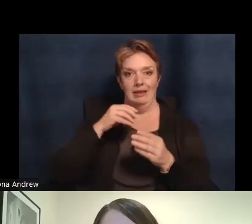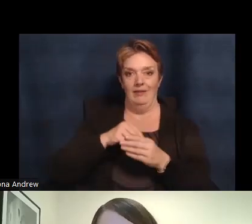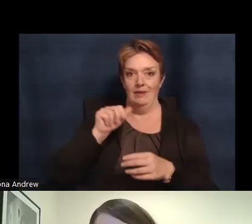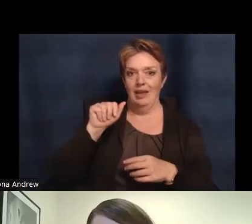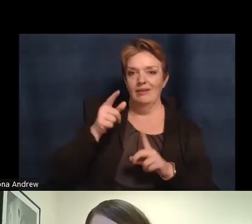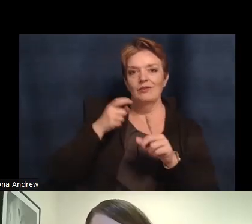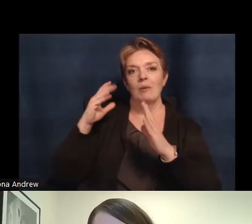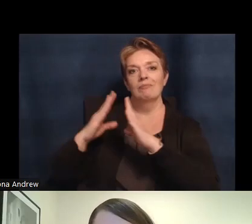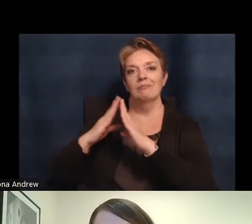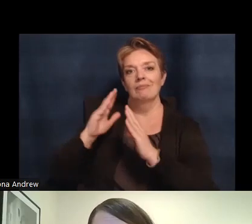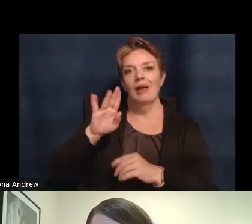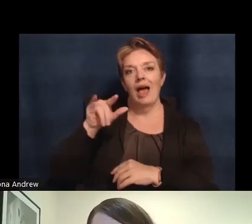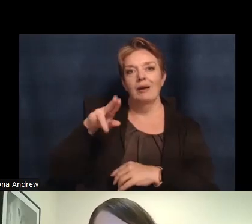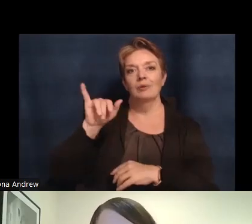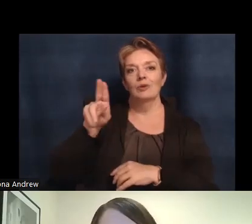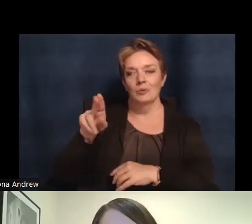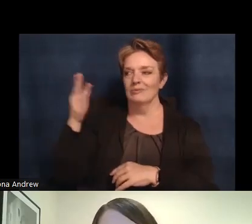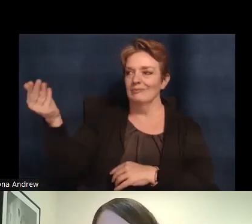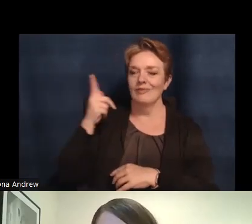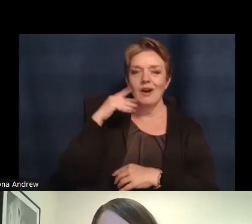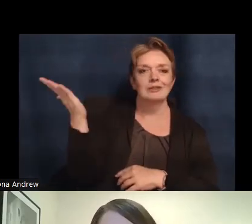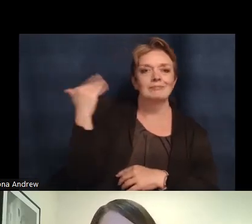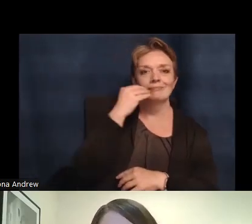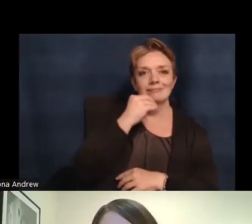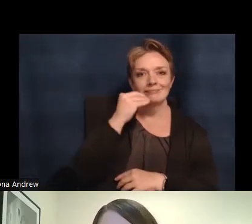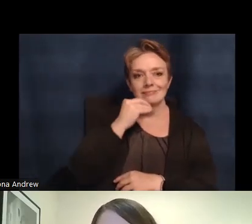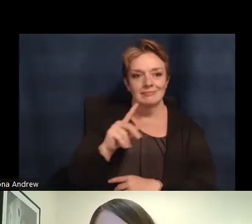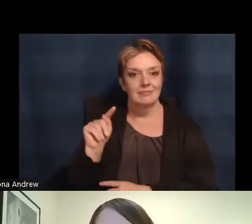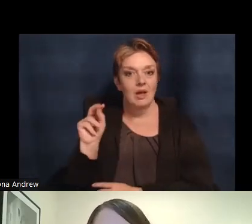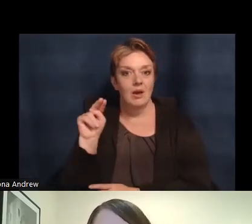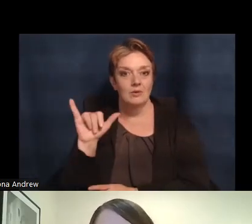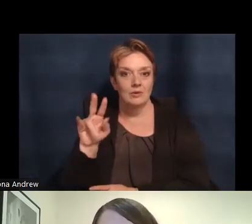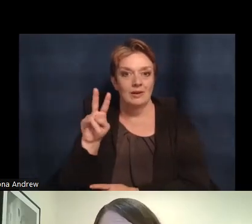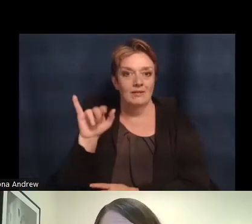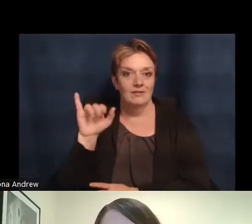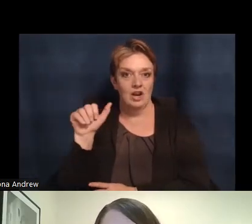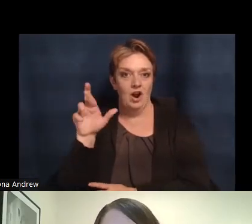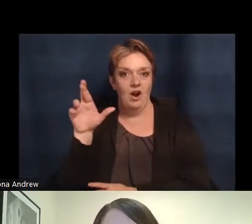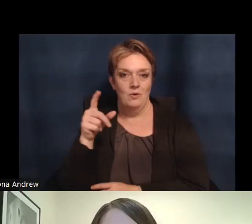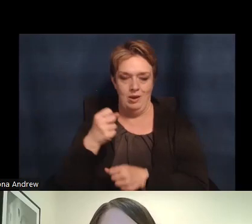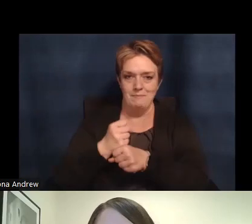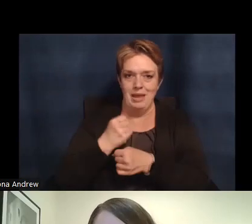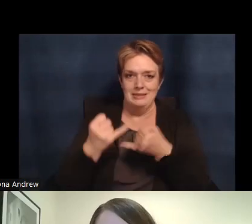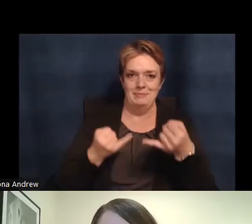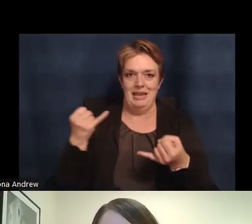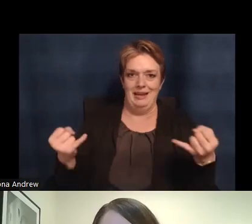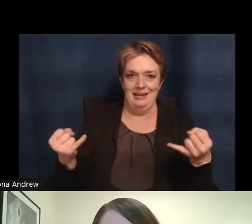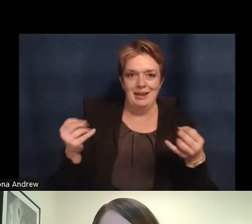who were invited over for dinner. And Tony Vaccaro actually made spaghetti with a tomato sauce for everyone.